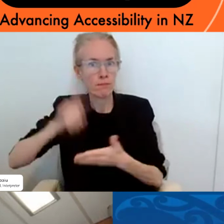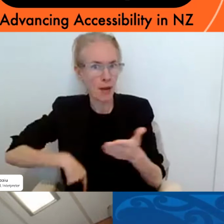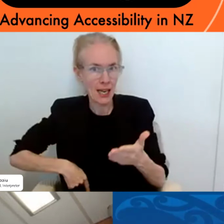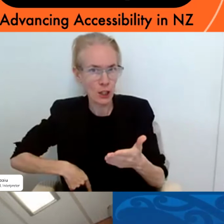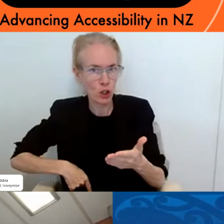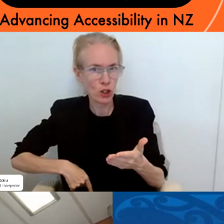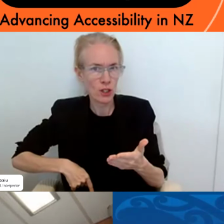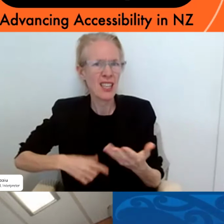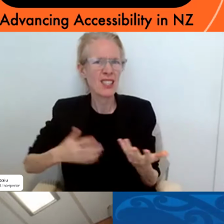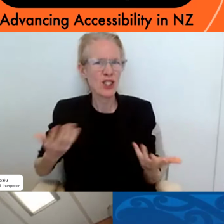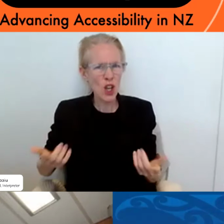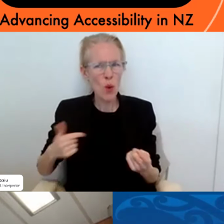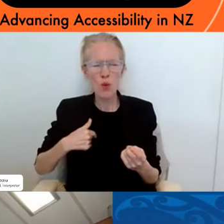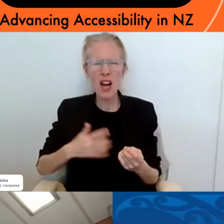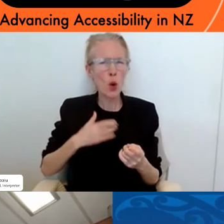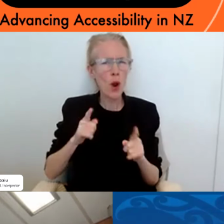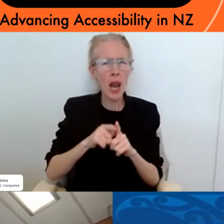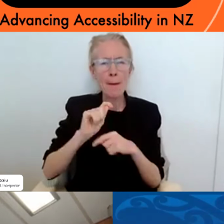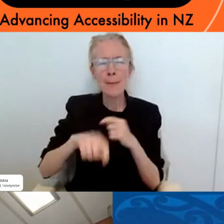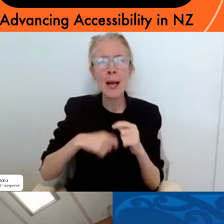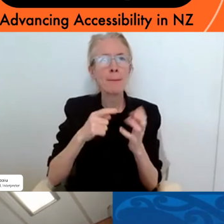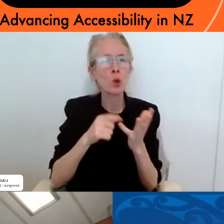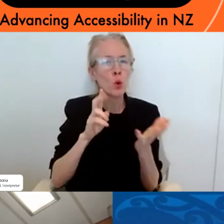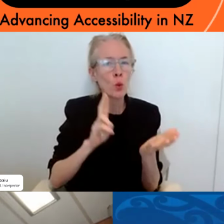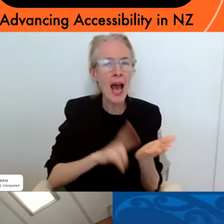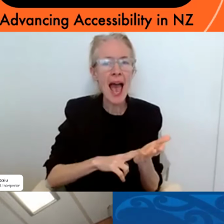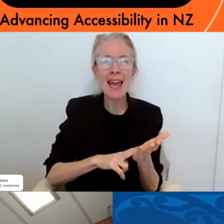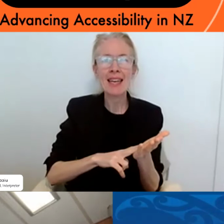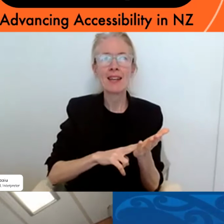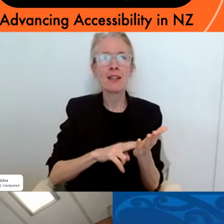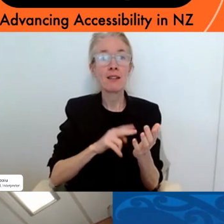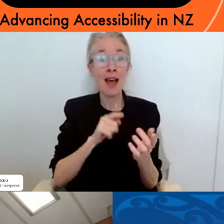sued if they don't have adequate access, but there's a happy medium